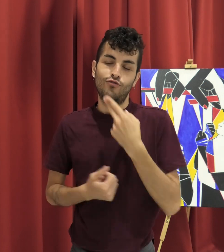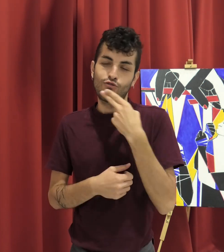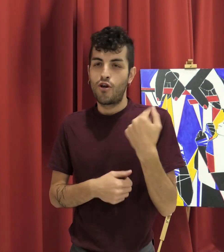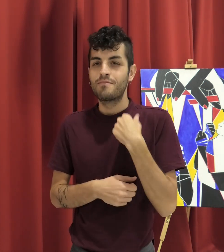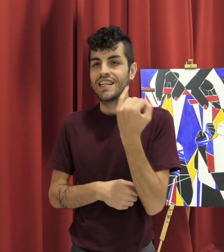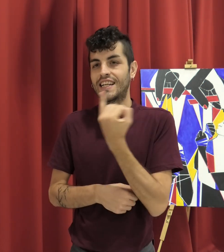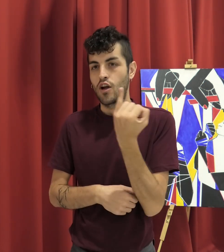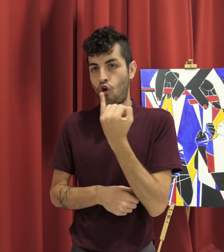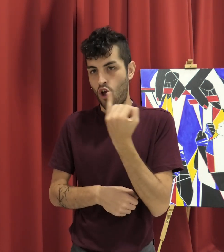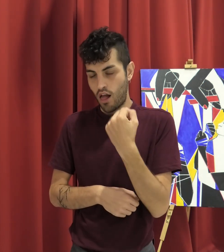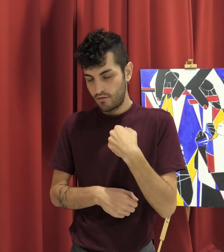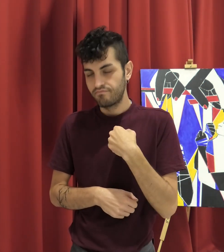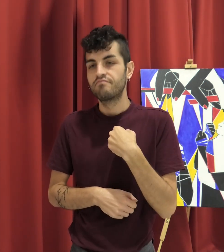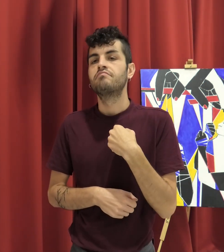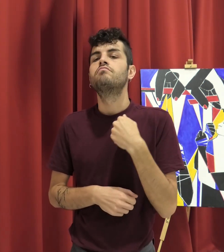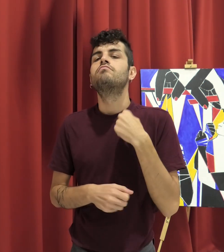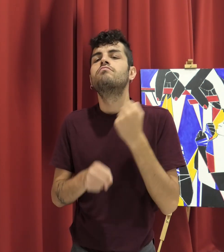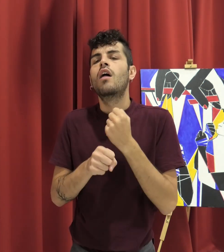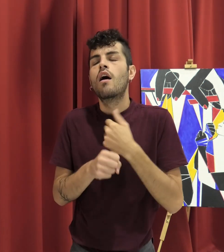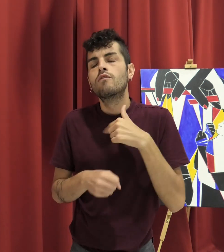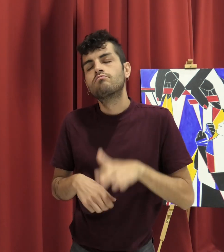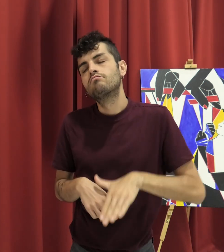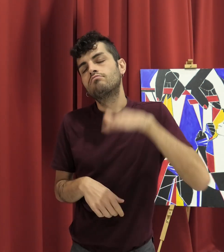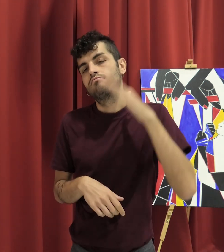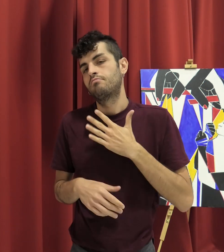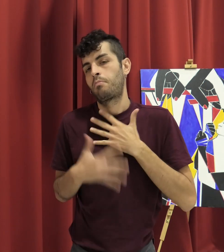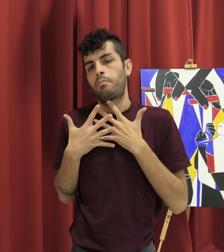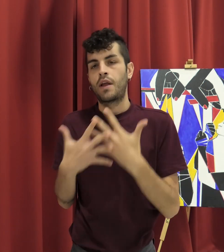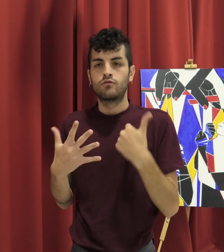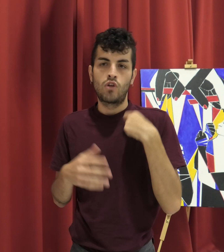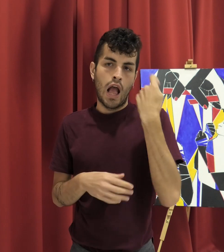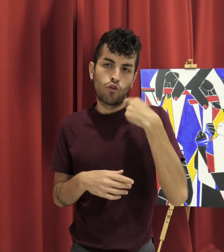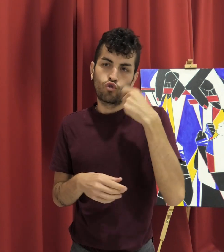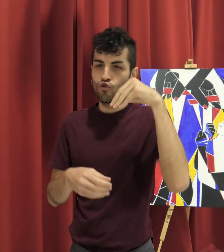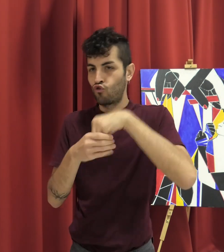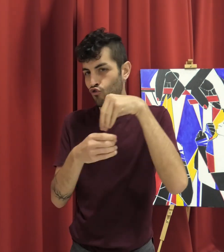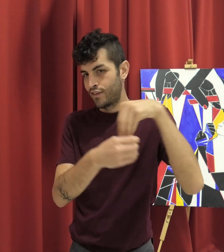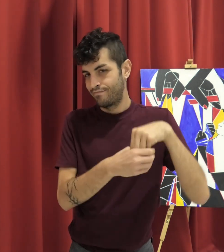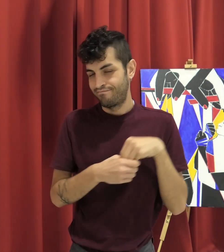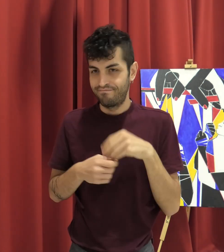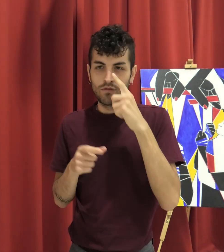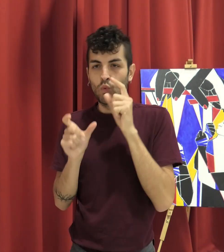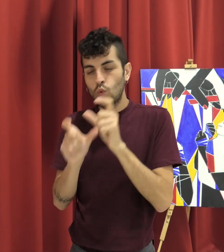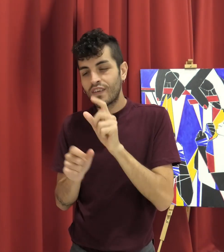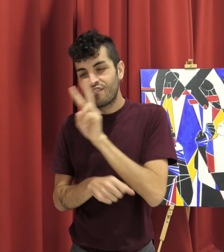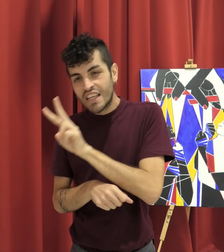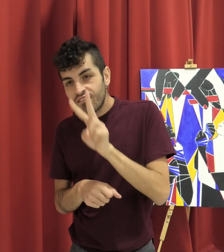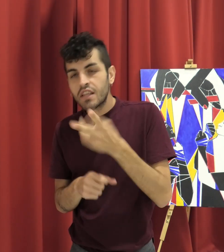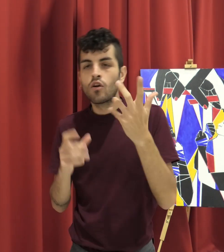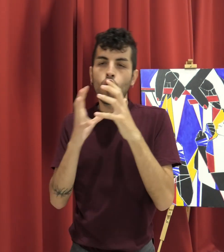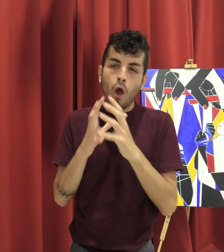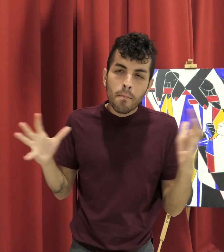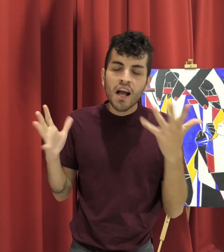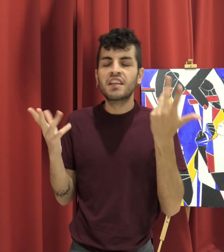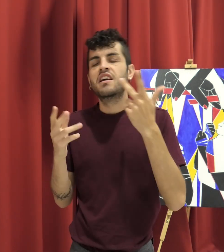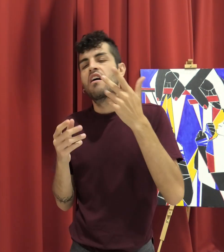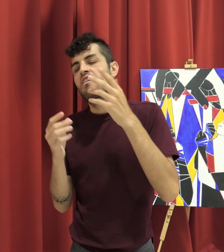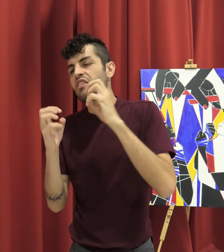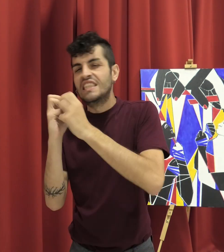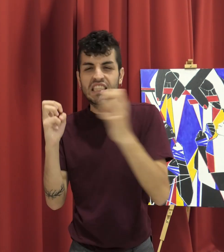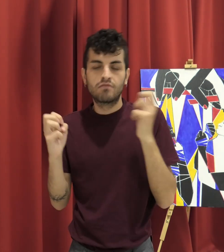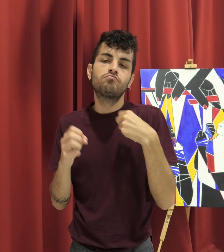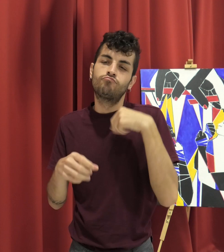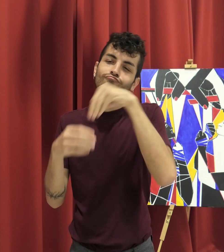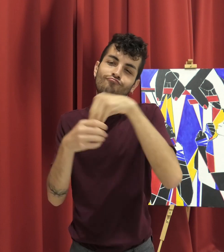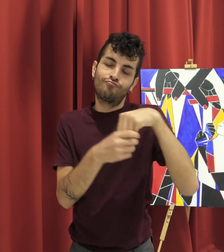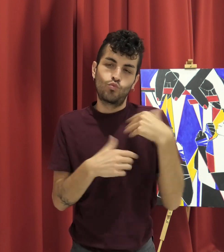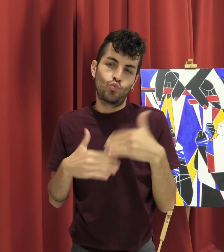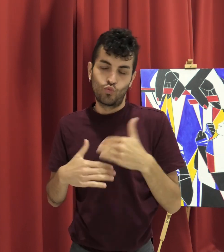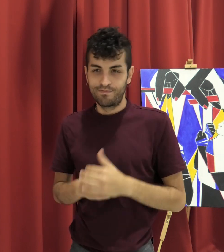My name is Nicola and since I was a child I have always wanted to be an actor and I have done it in various theatre companies and I have also done VV.